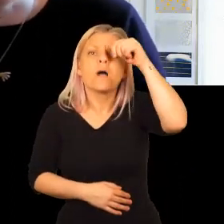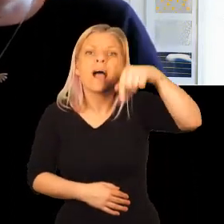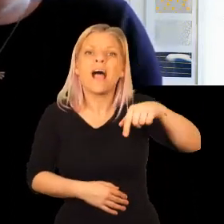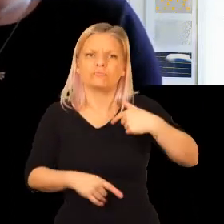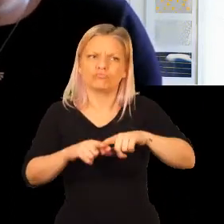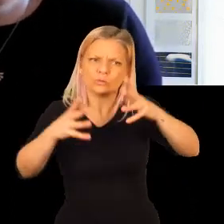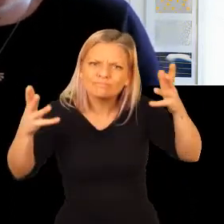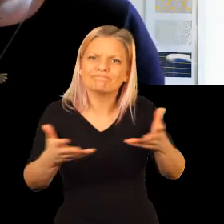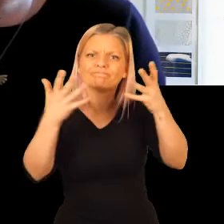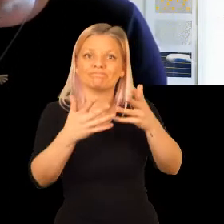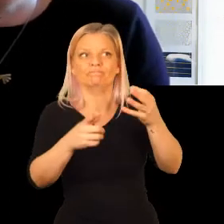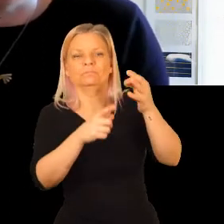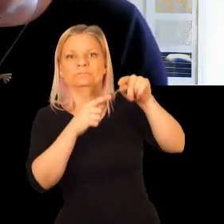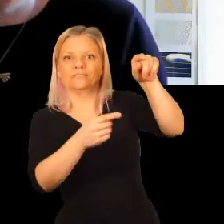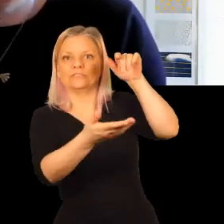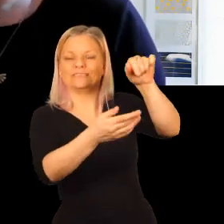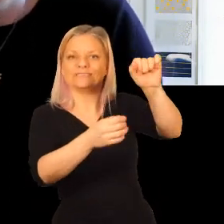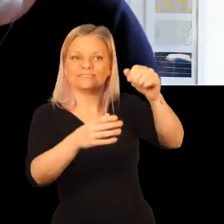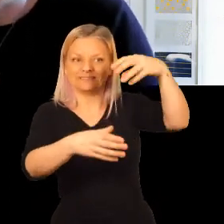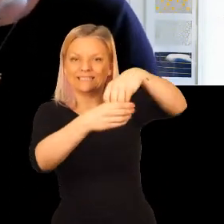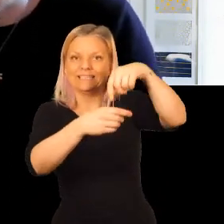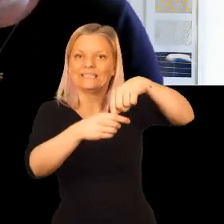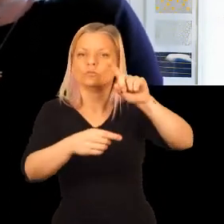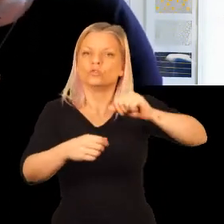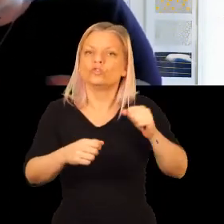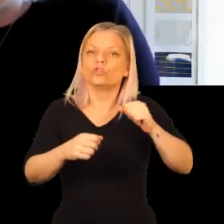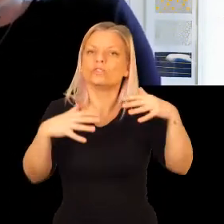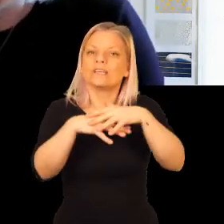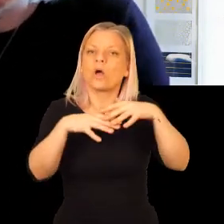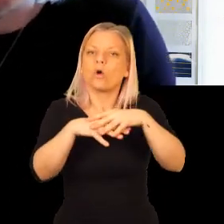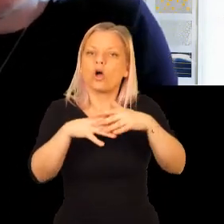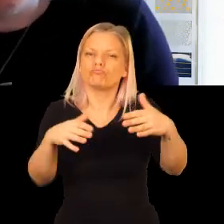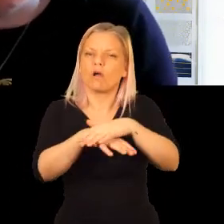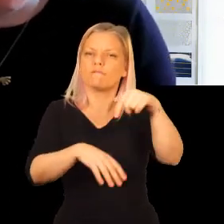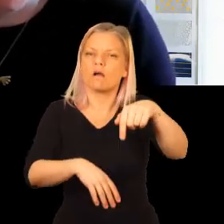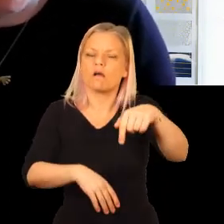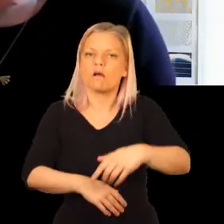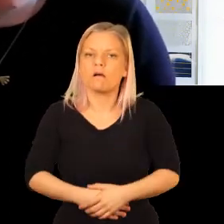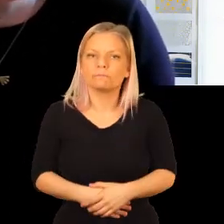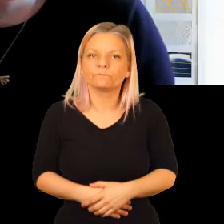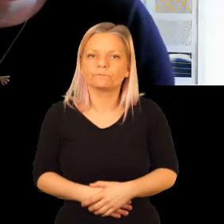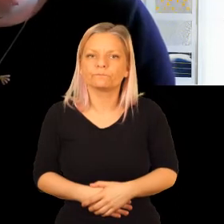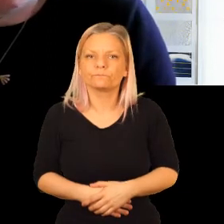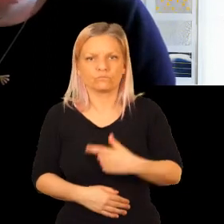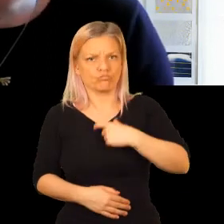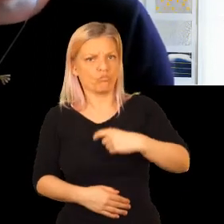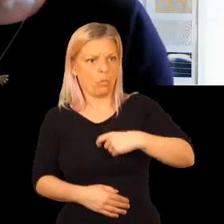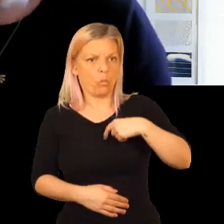about you know we are aware and we are encouraging both certain scottish recovery and a network about